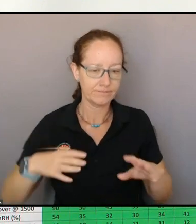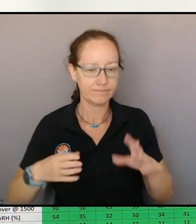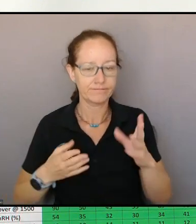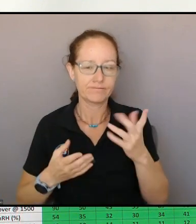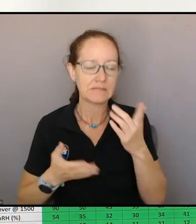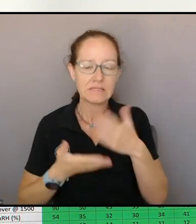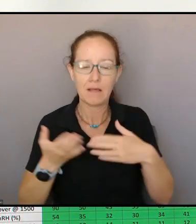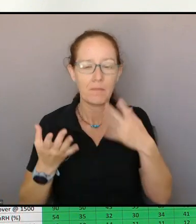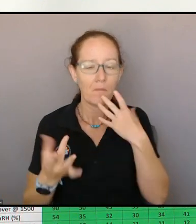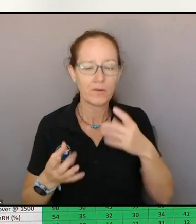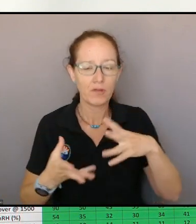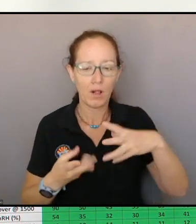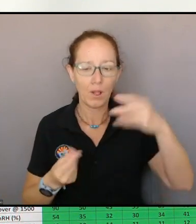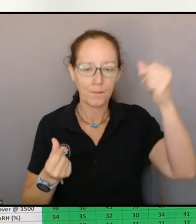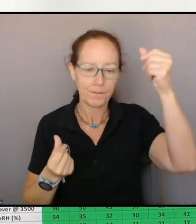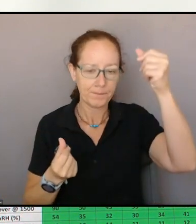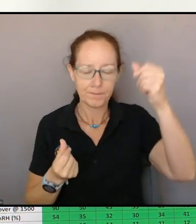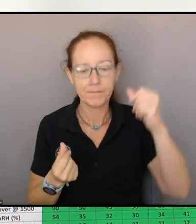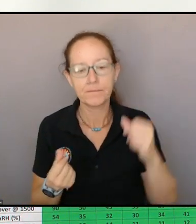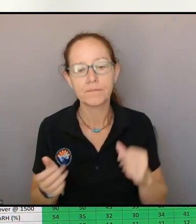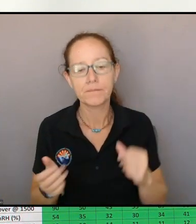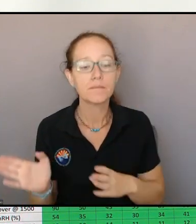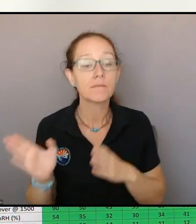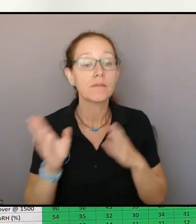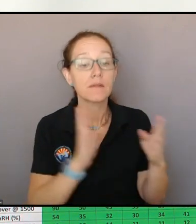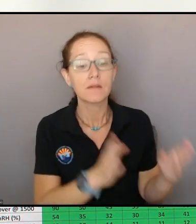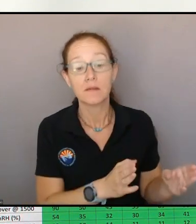that area. So again, a pretty similar kind of picture the